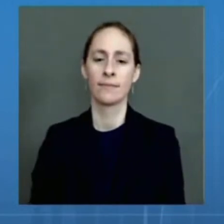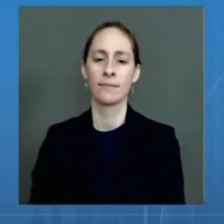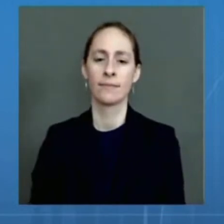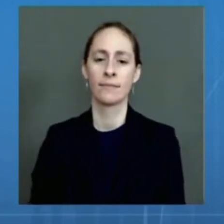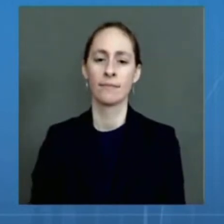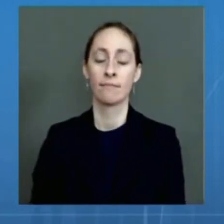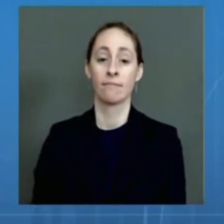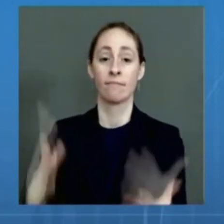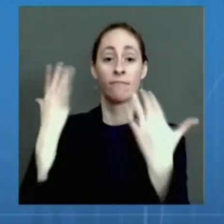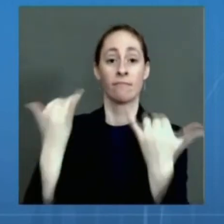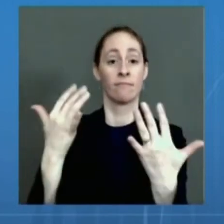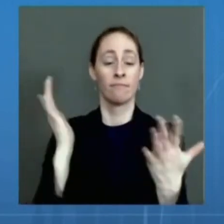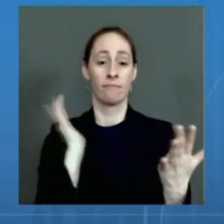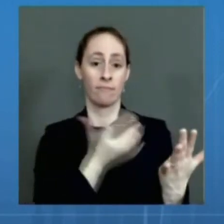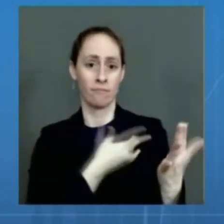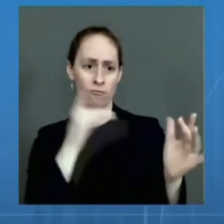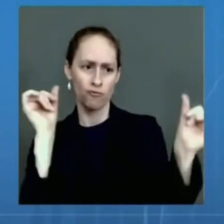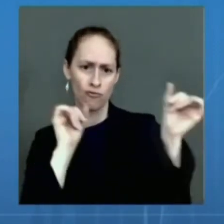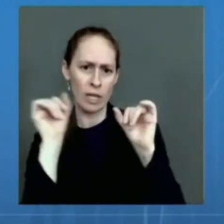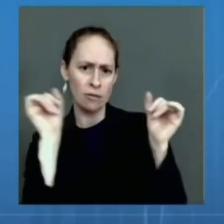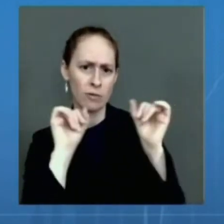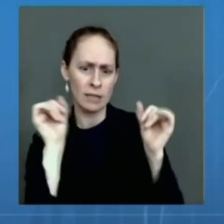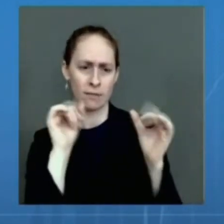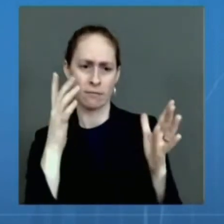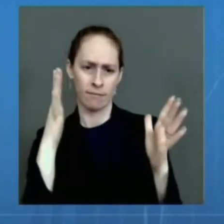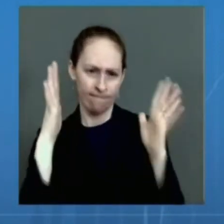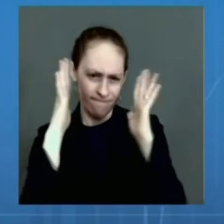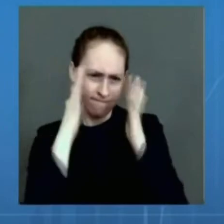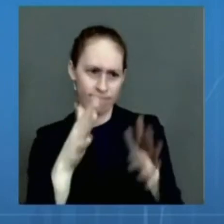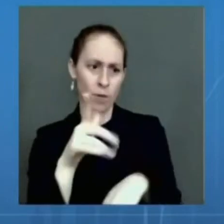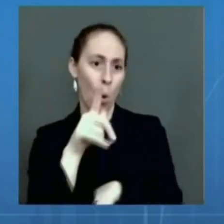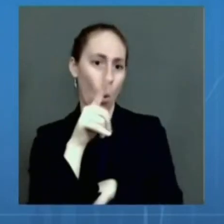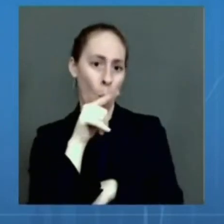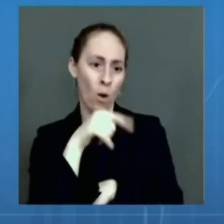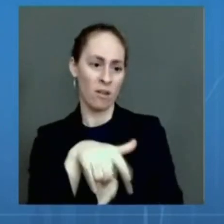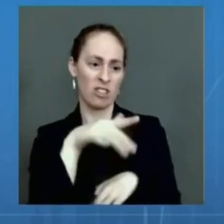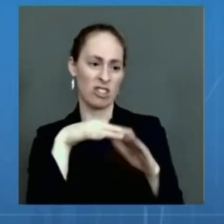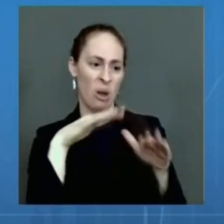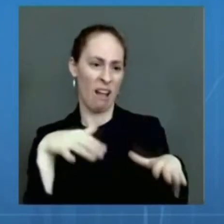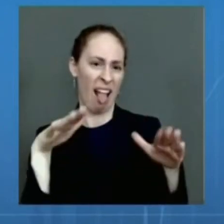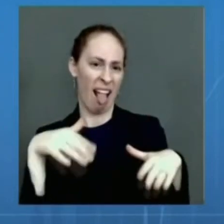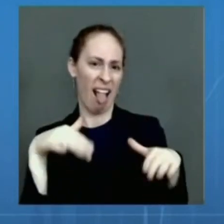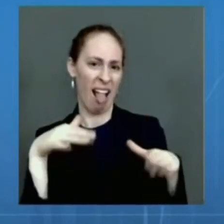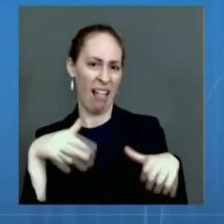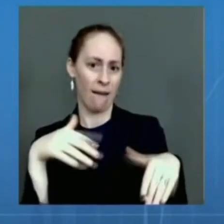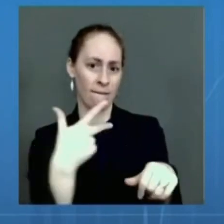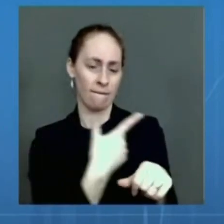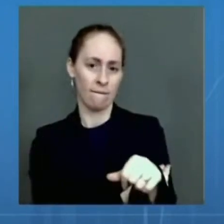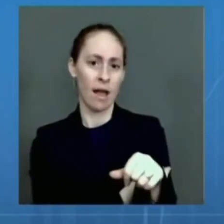TRANCE MISSABLE. WHAT IT ACTUALLY IS.